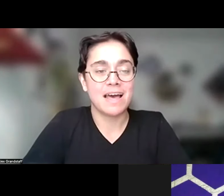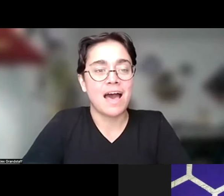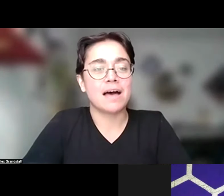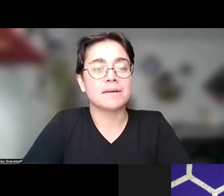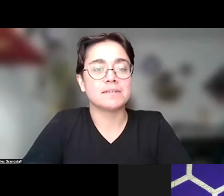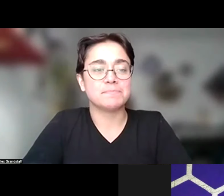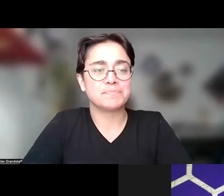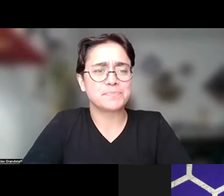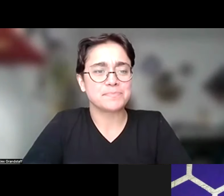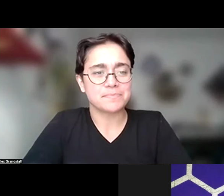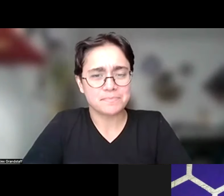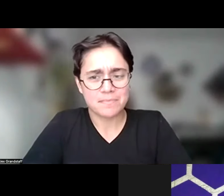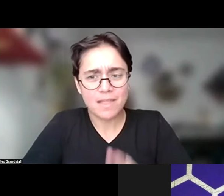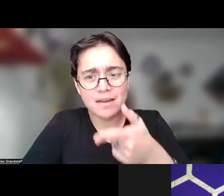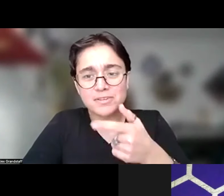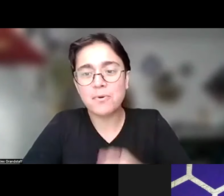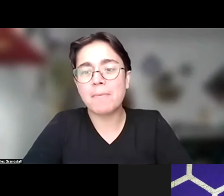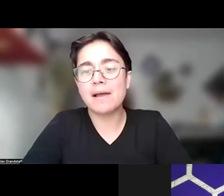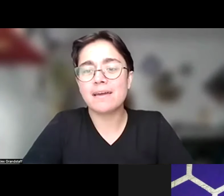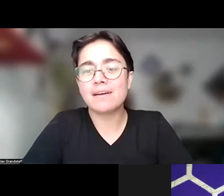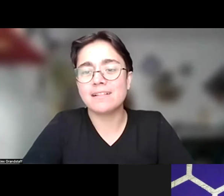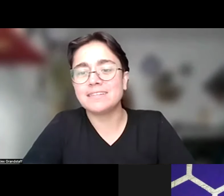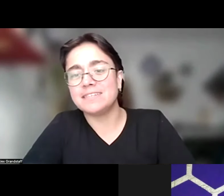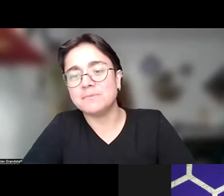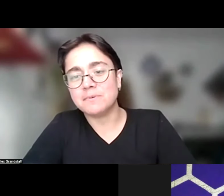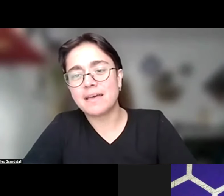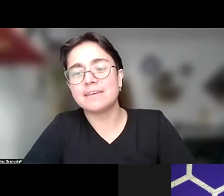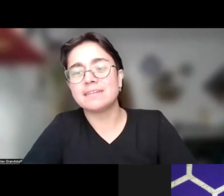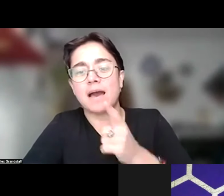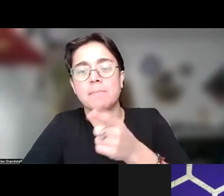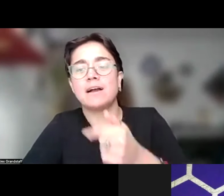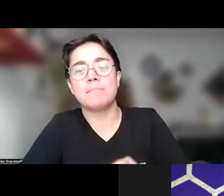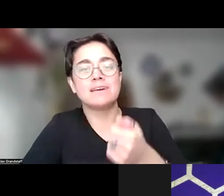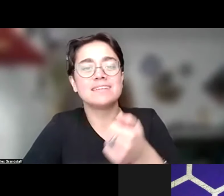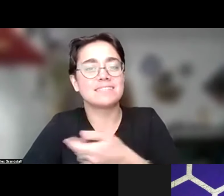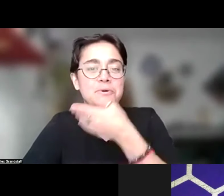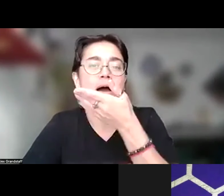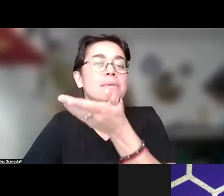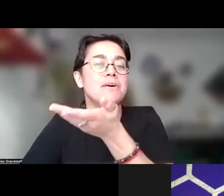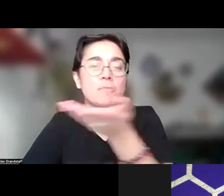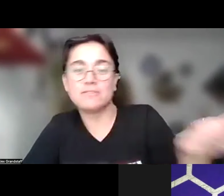talk to you about stuff." One may see much more appealing and folks are more willing to listen.